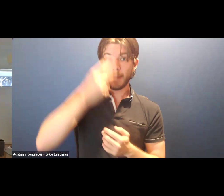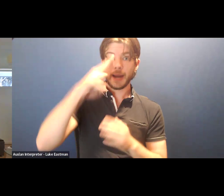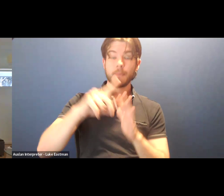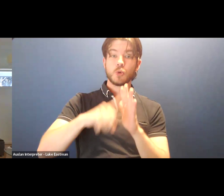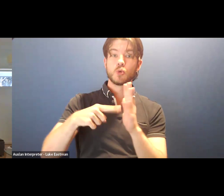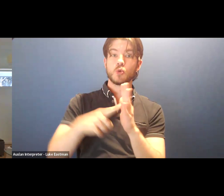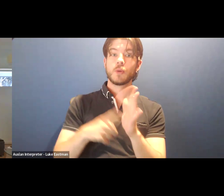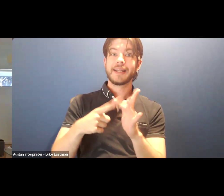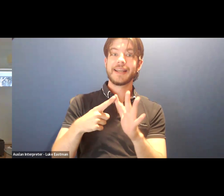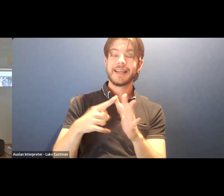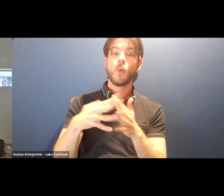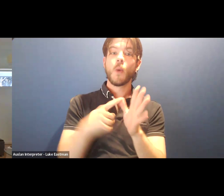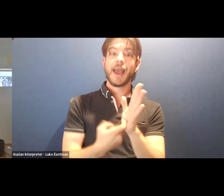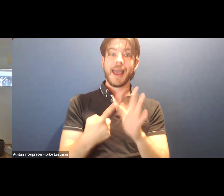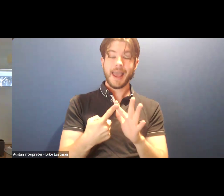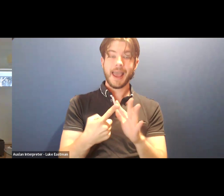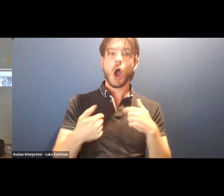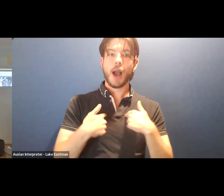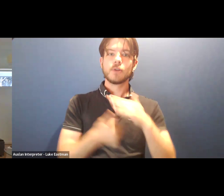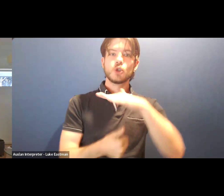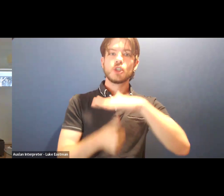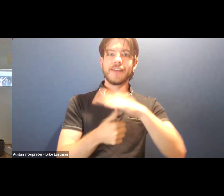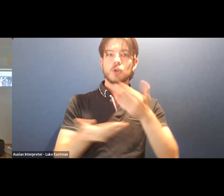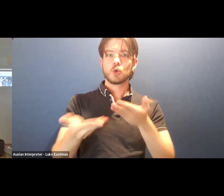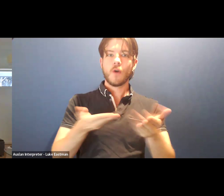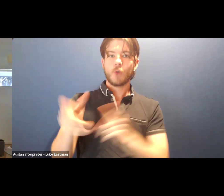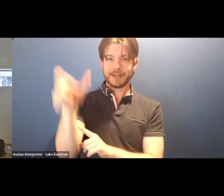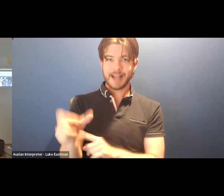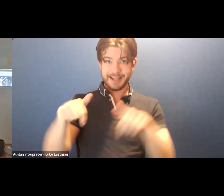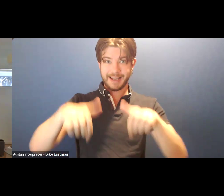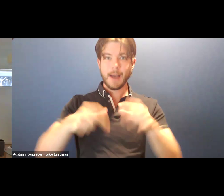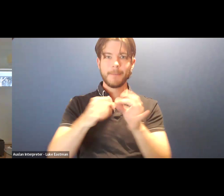the Chief Services Officer at the